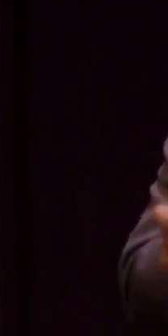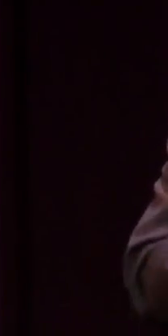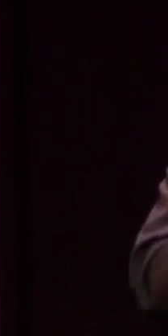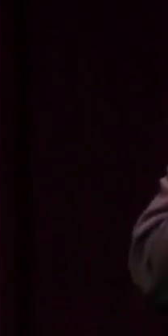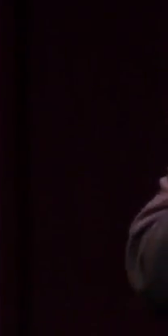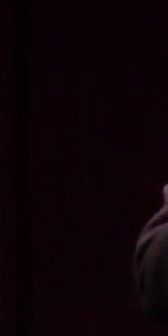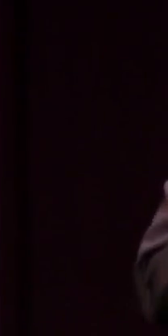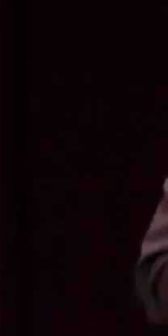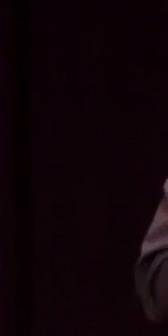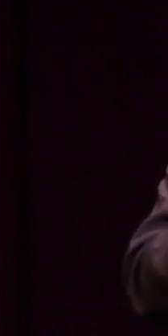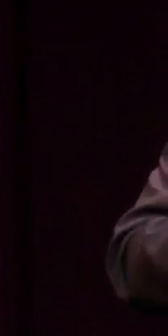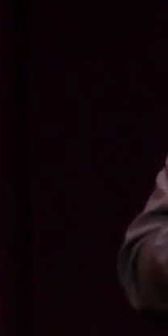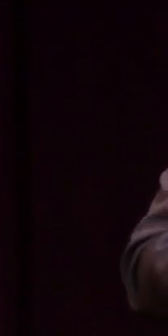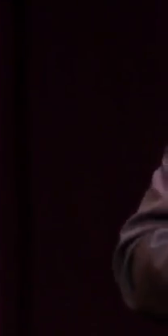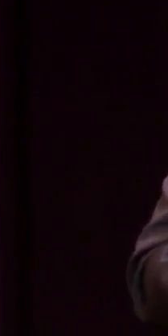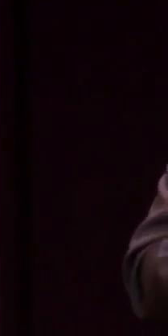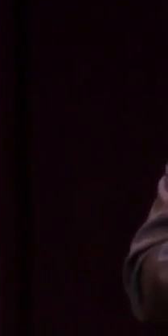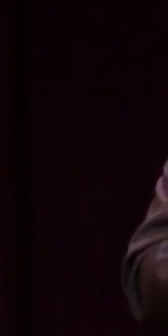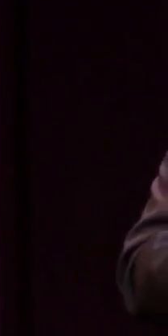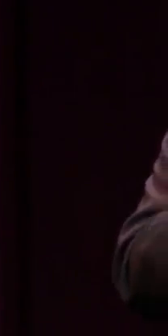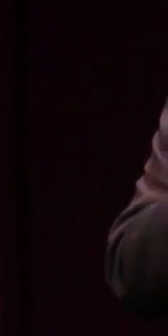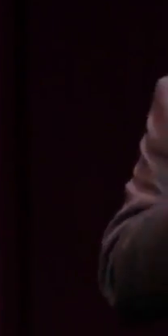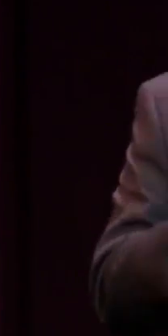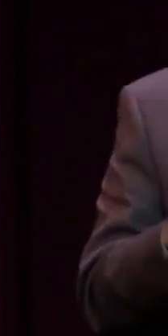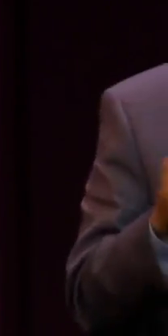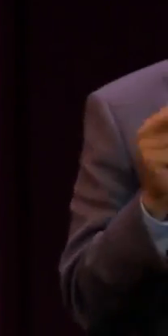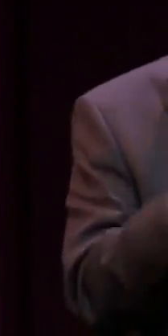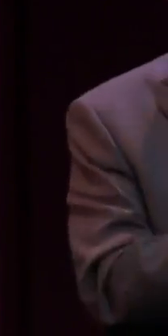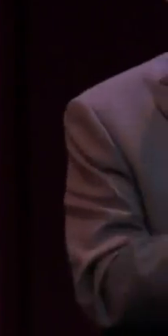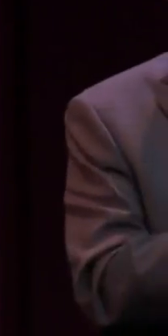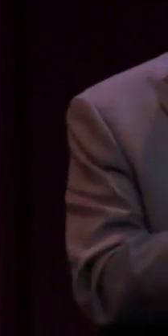SAME ARGUMENTS TO THE DISTRICT OF COLUMBIA.